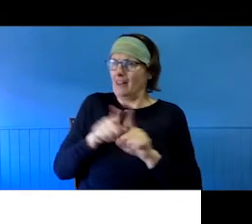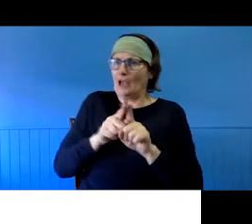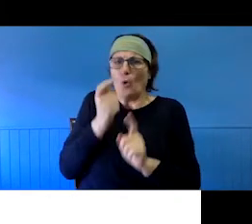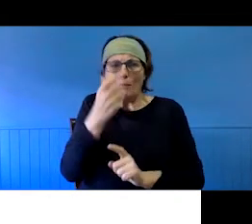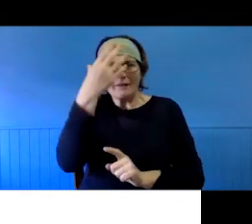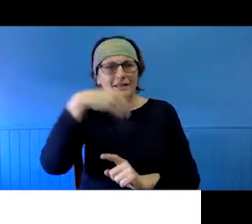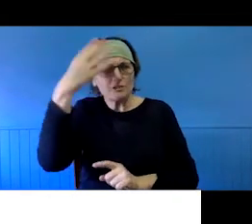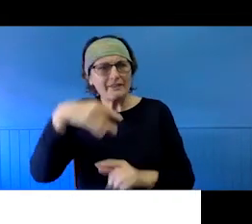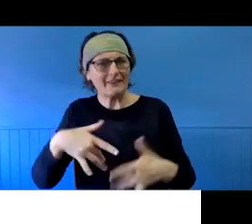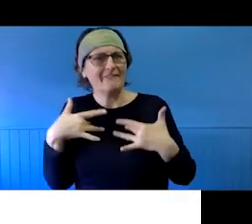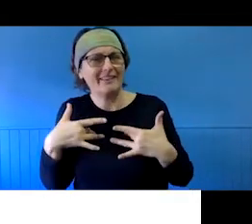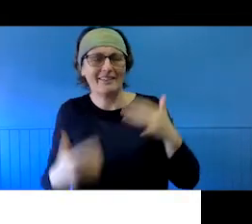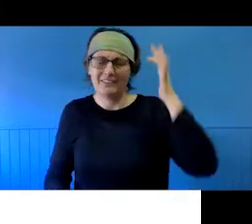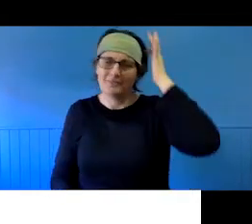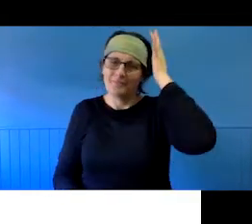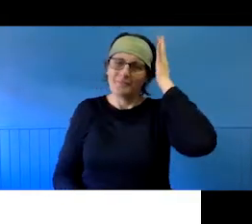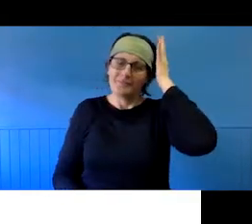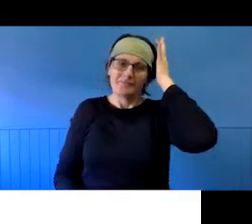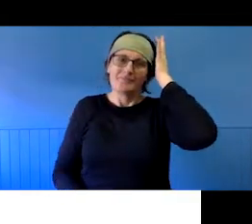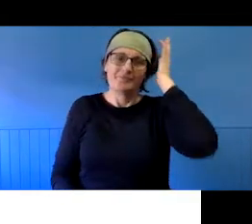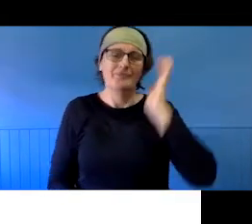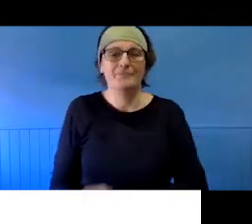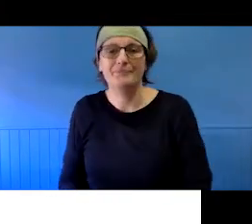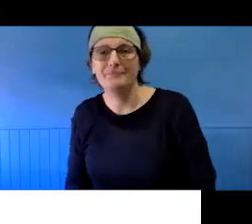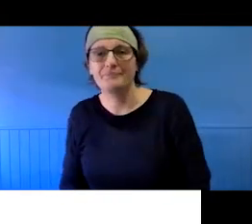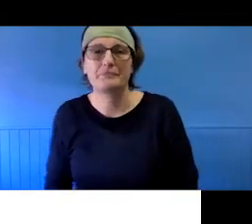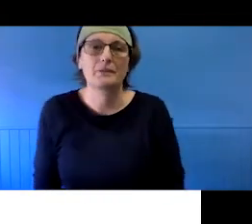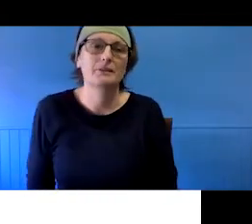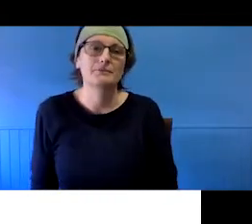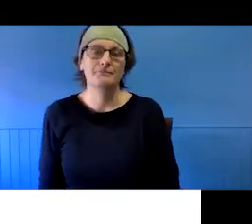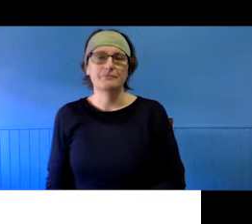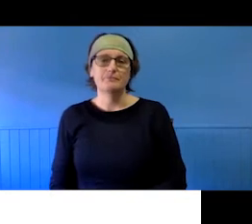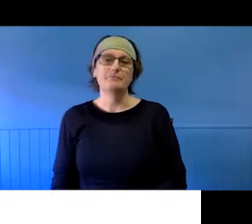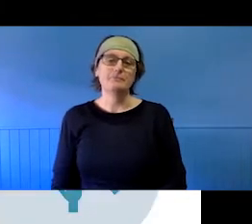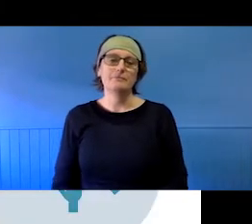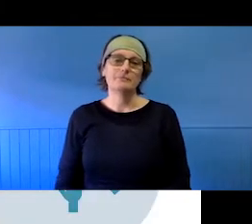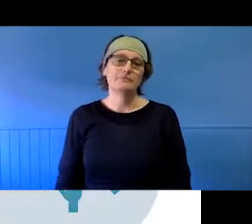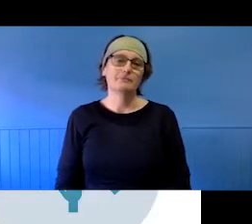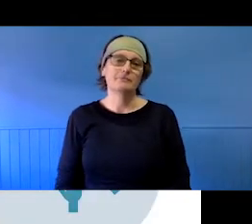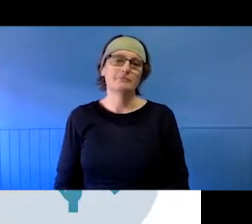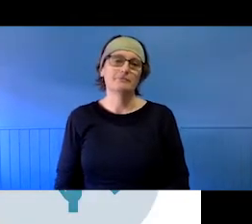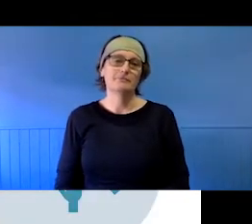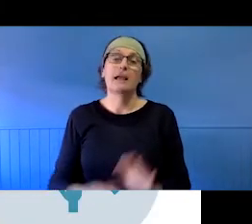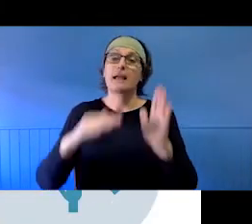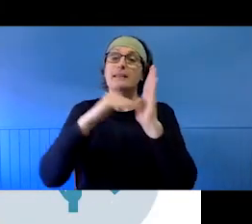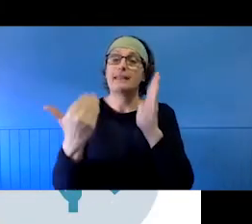Right now, we're going to shift a little bit and we're going to go into an app called Padlet.